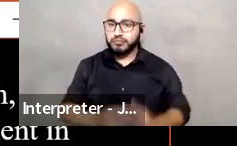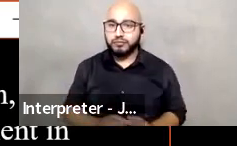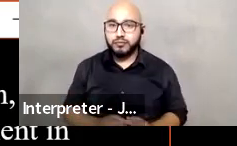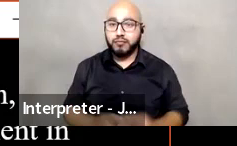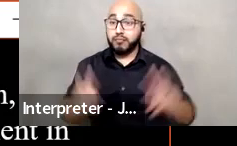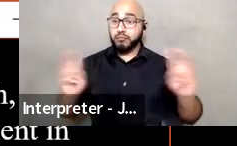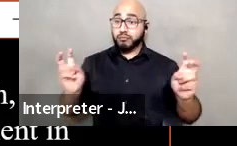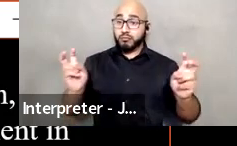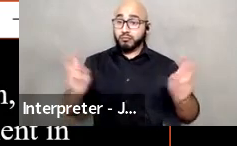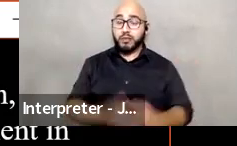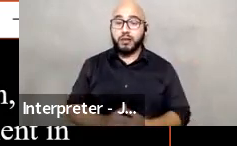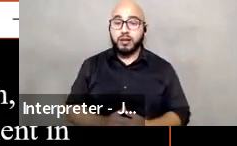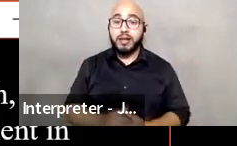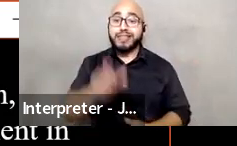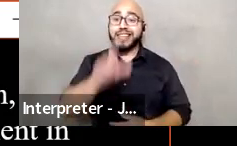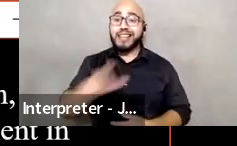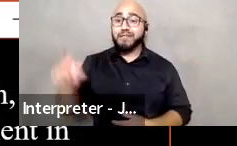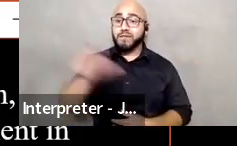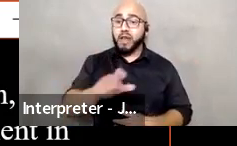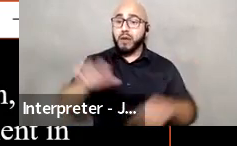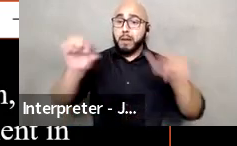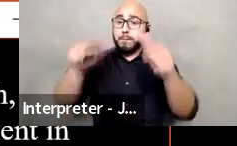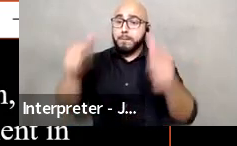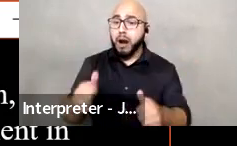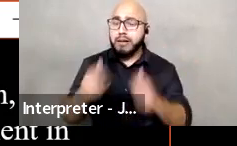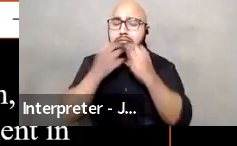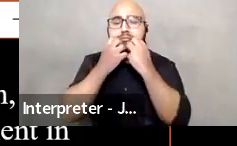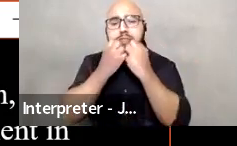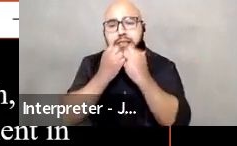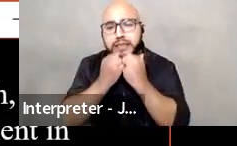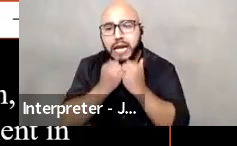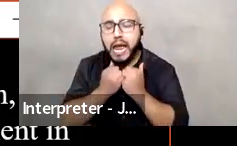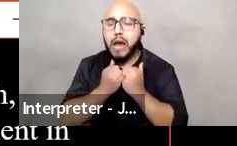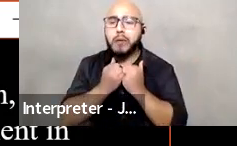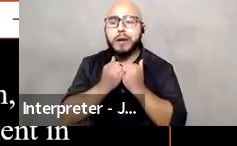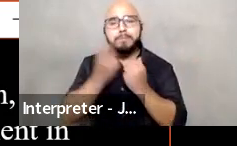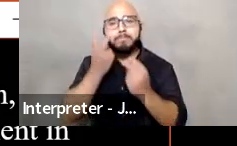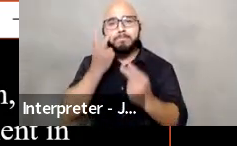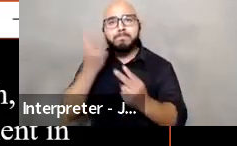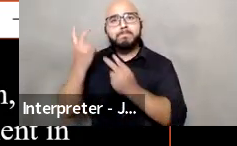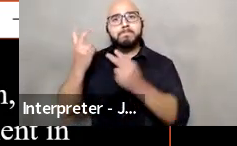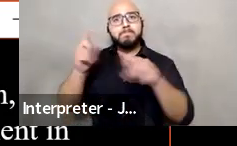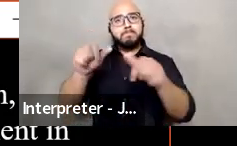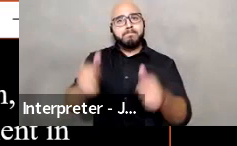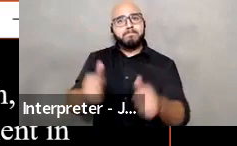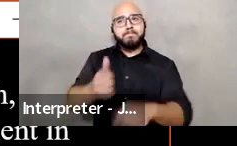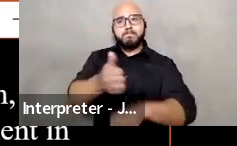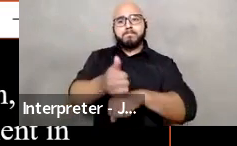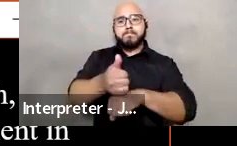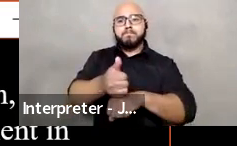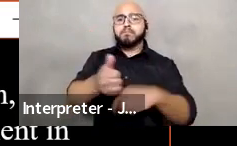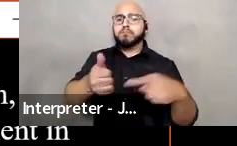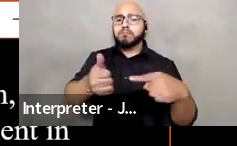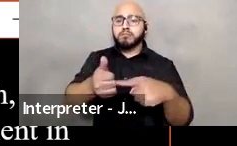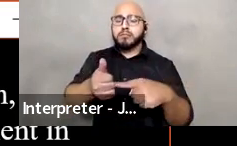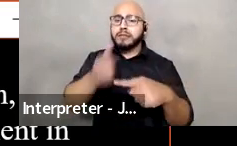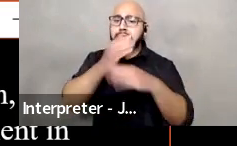These Confederate monuments. These sacred memorials tell in silent but potent language that the white people. Of the South.